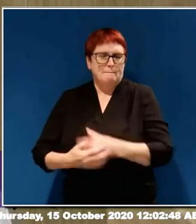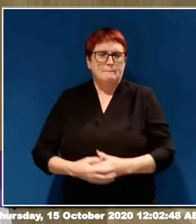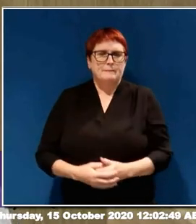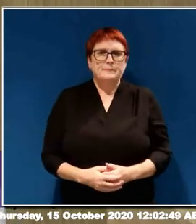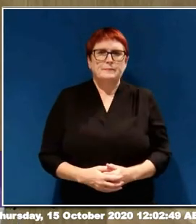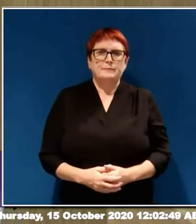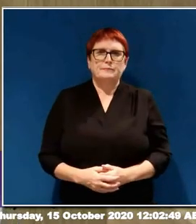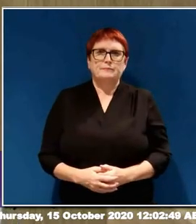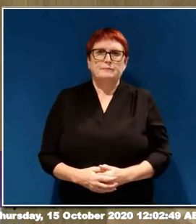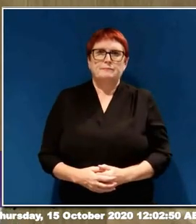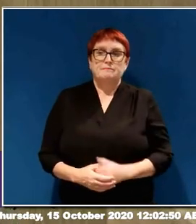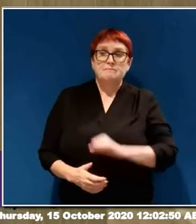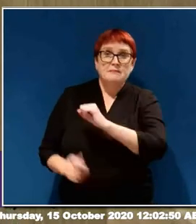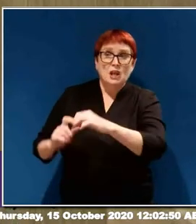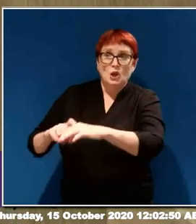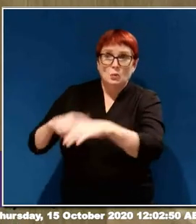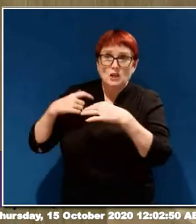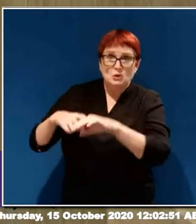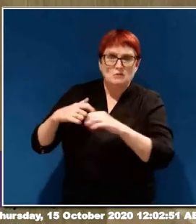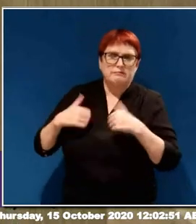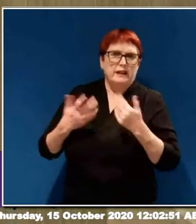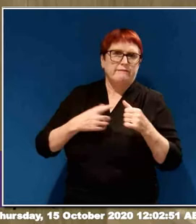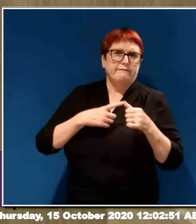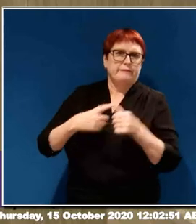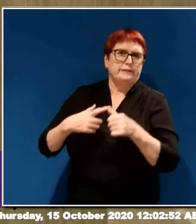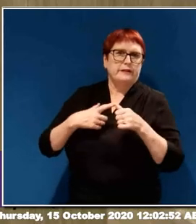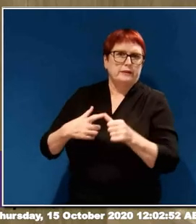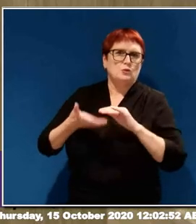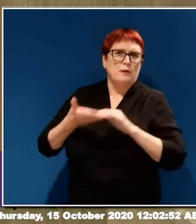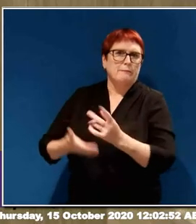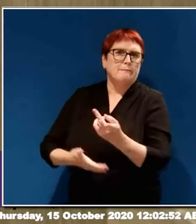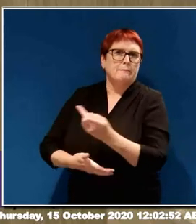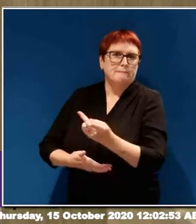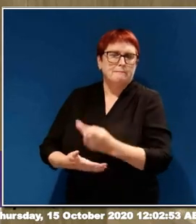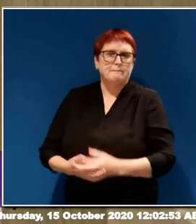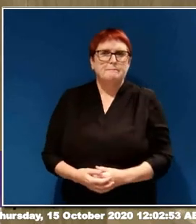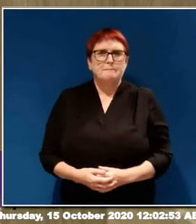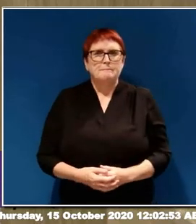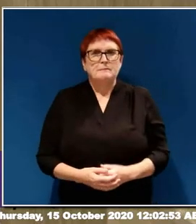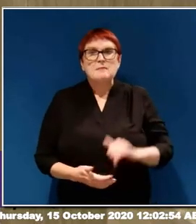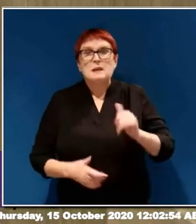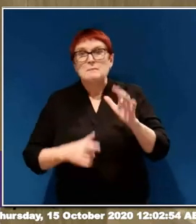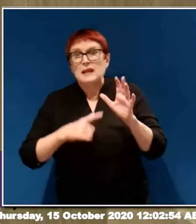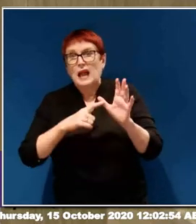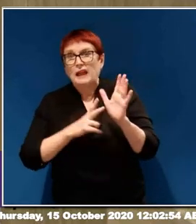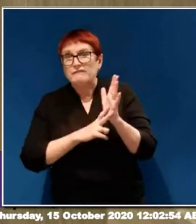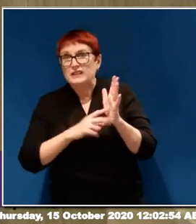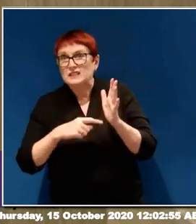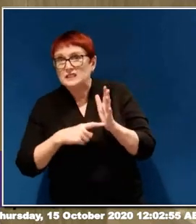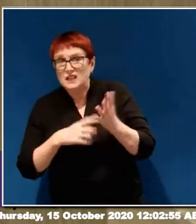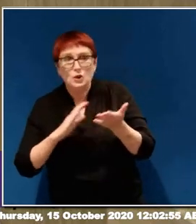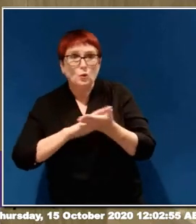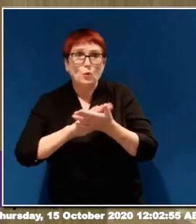So they may not be quite sure of procedure or where to find something,